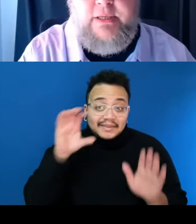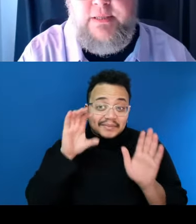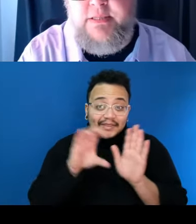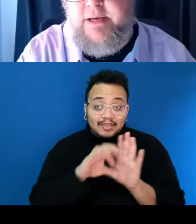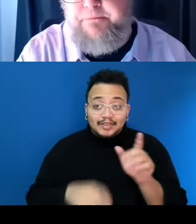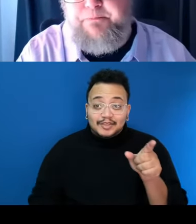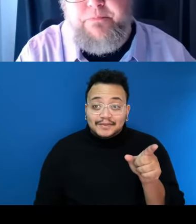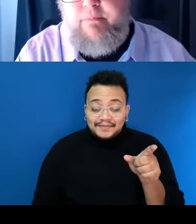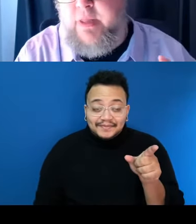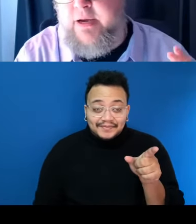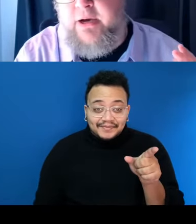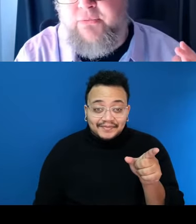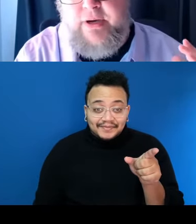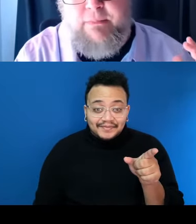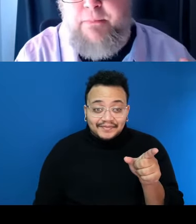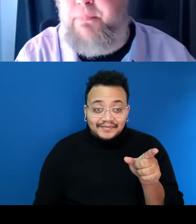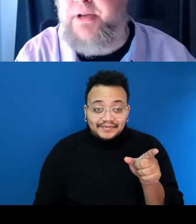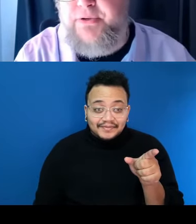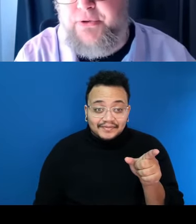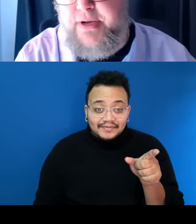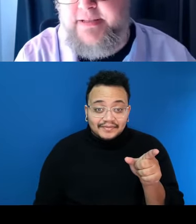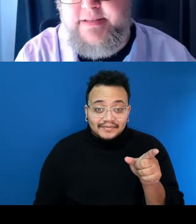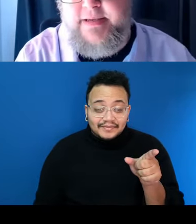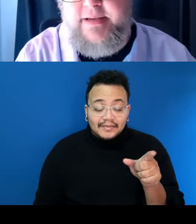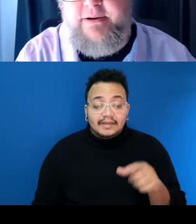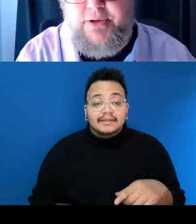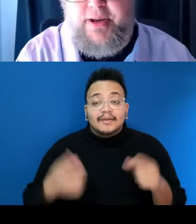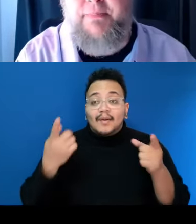is of a bunch of trans, sorry,